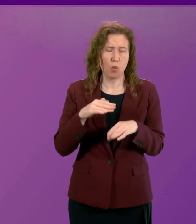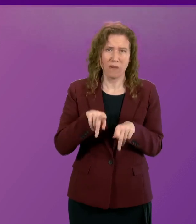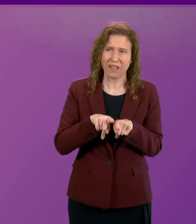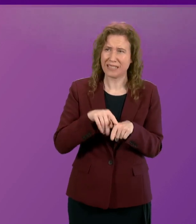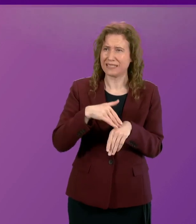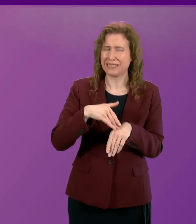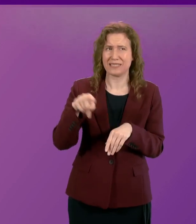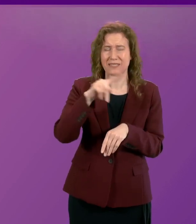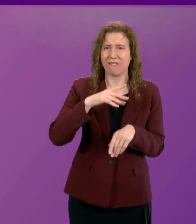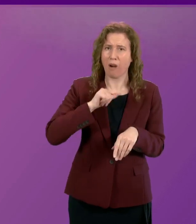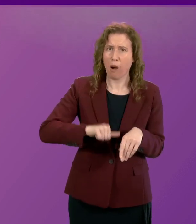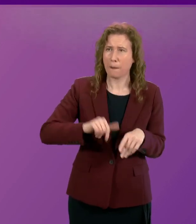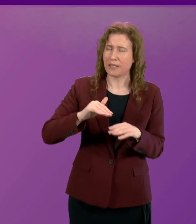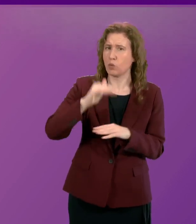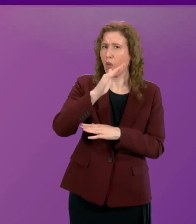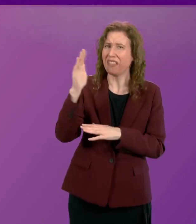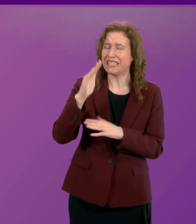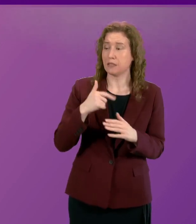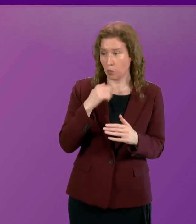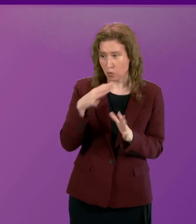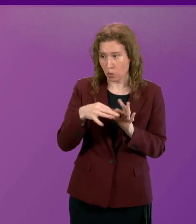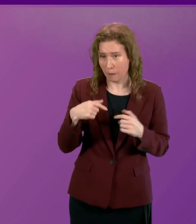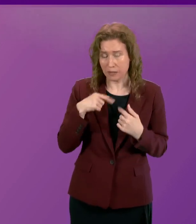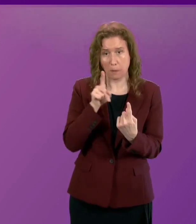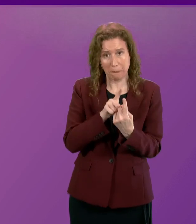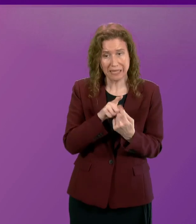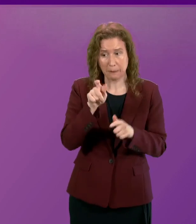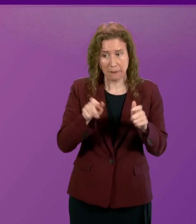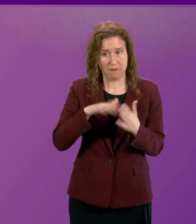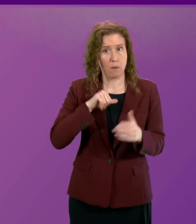the north-east. Will the First Minister join me in meeting members of the farming community in